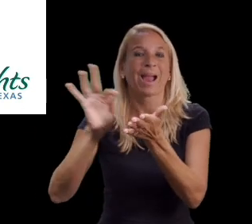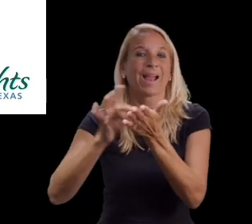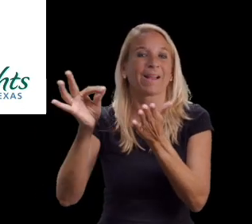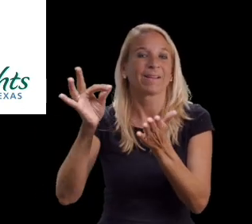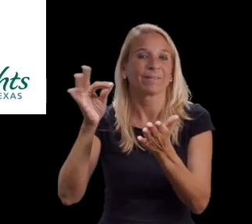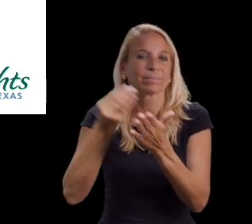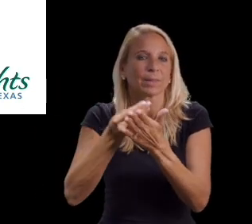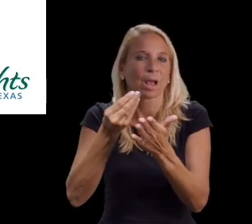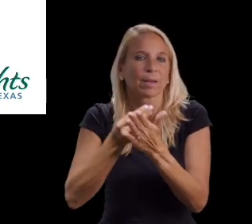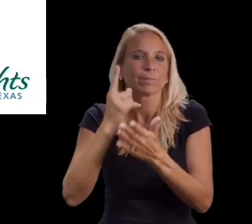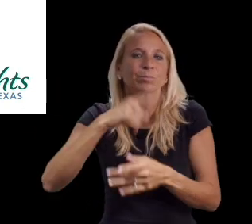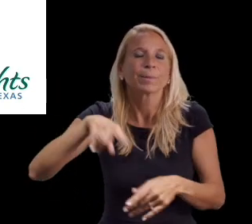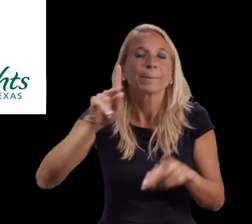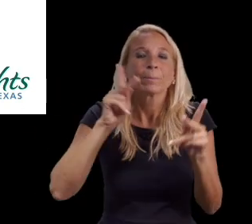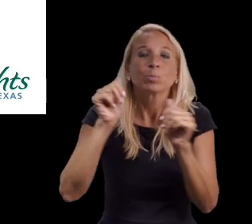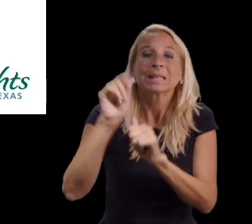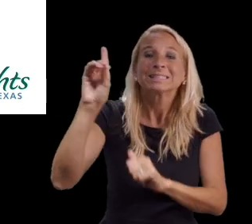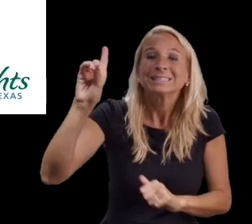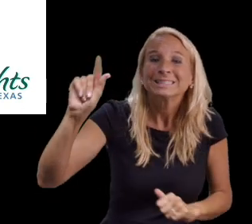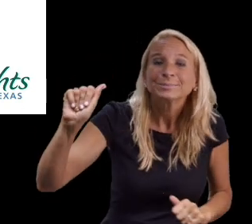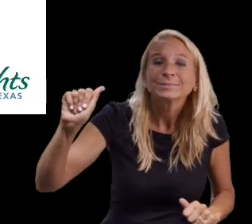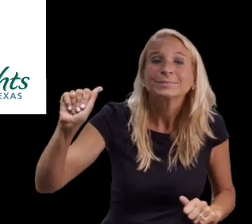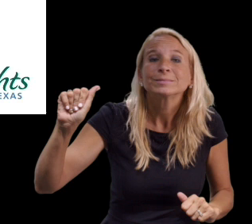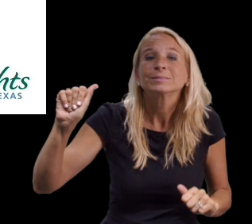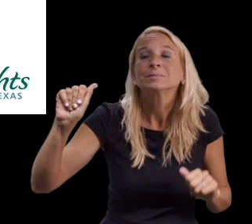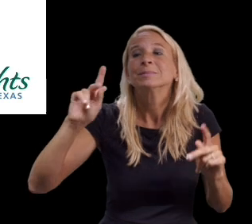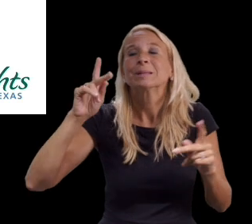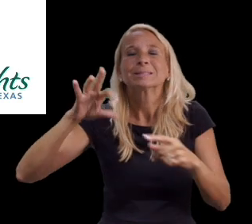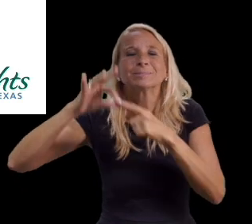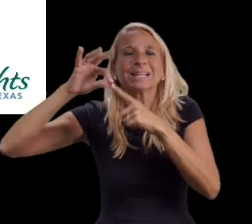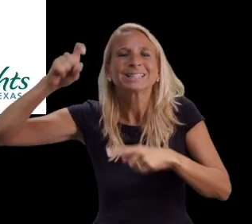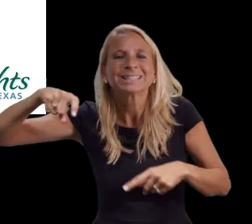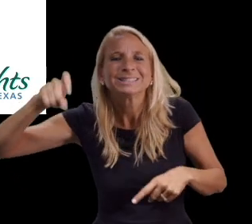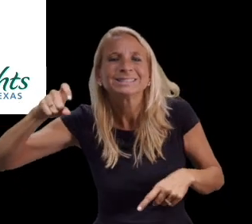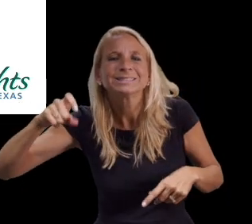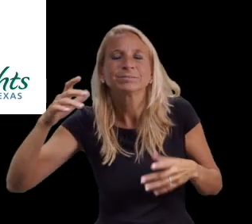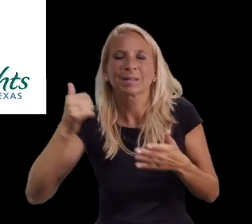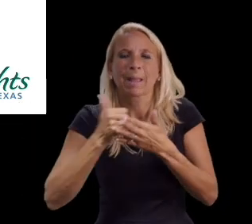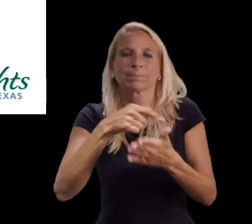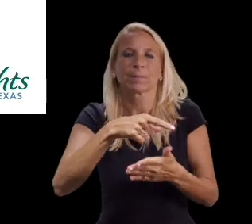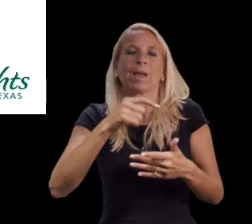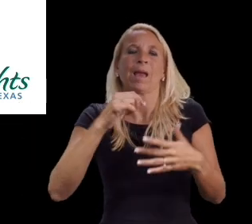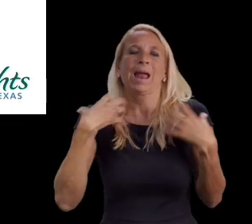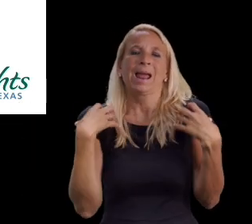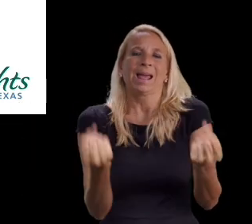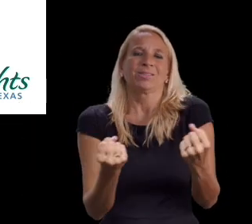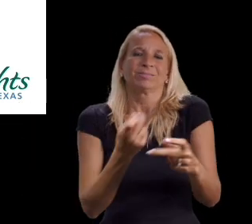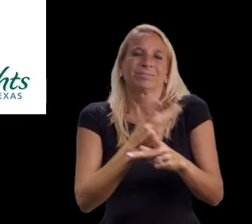and community-based services for people with disabilities, or people with special healthcare needs in order